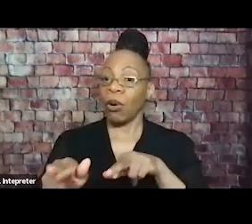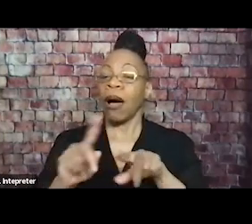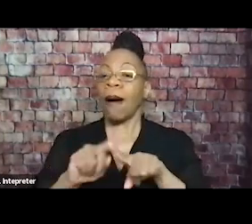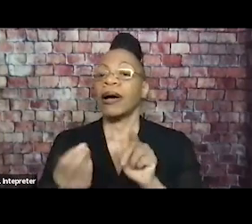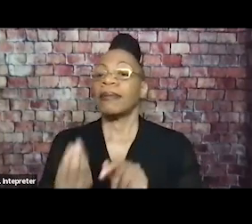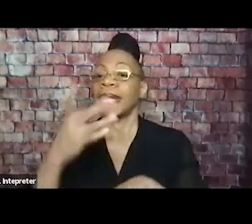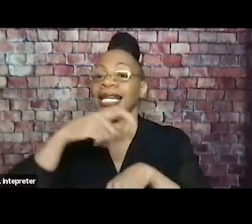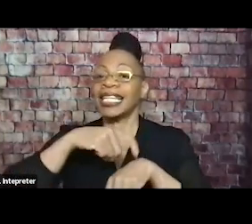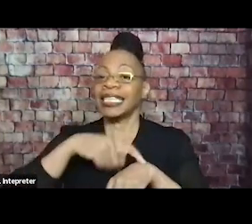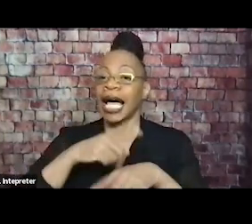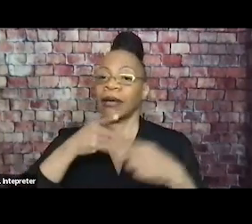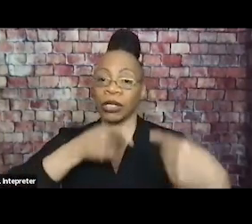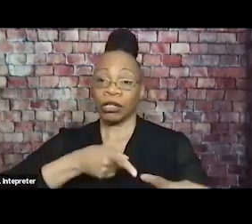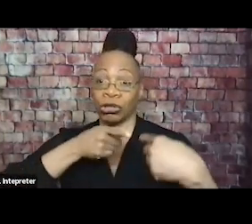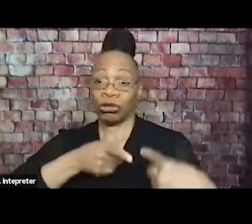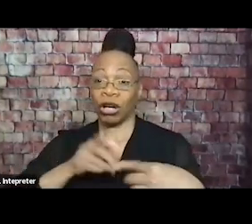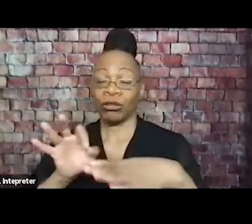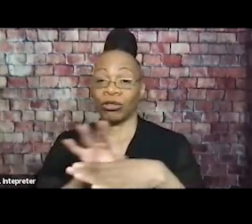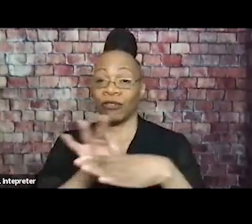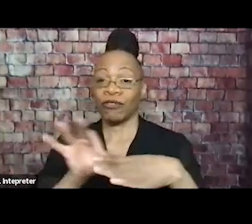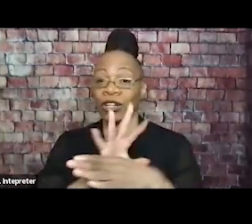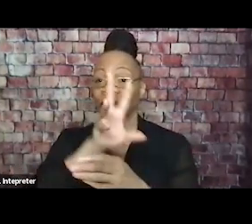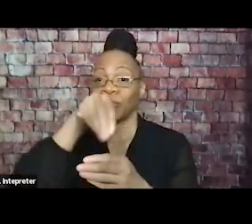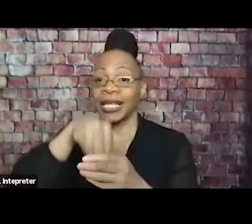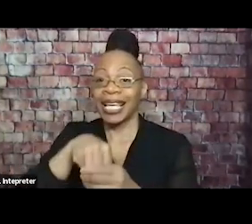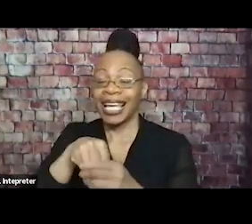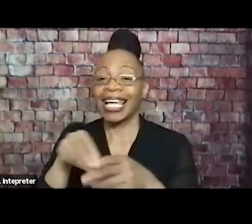in controlled environments look like disobedience